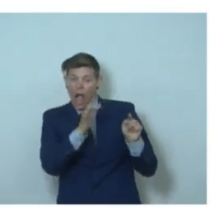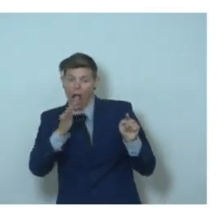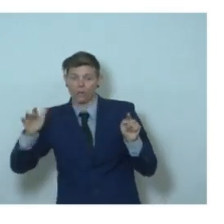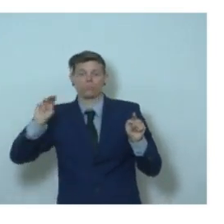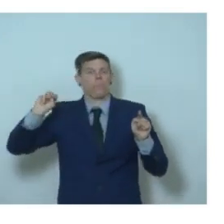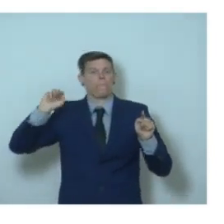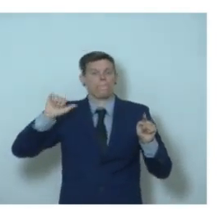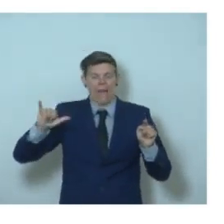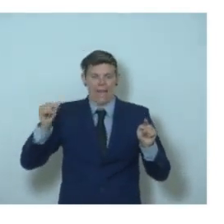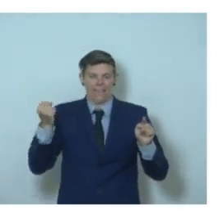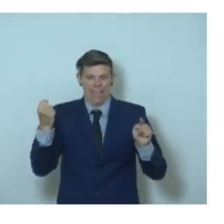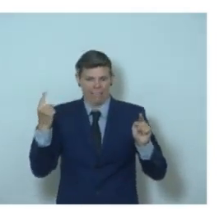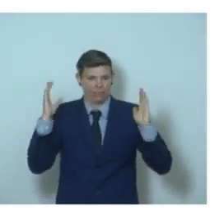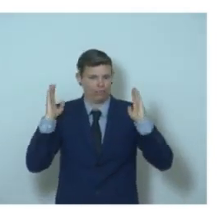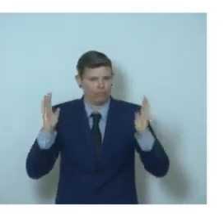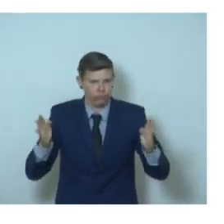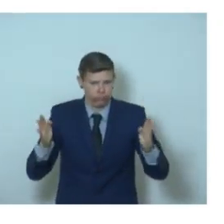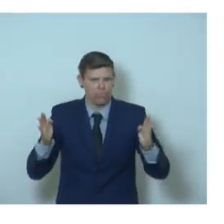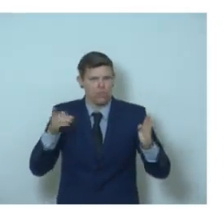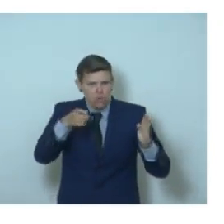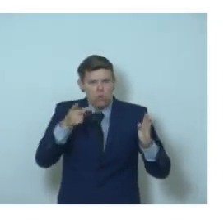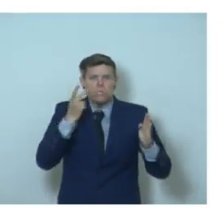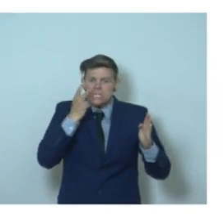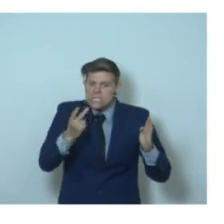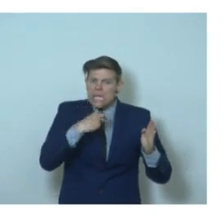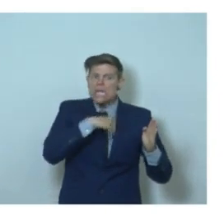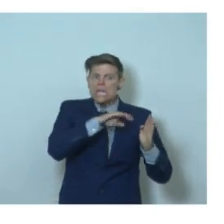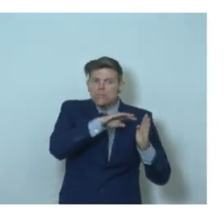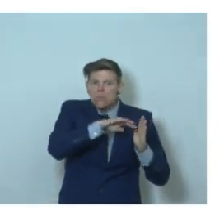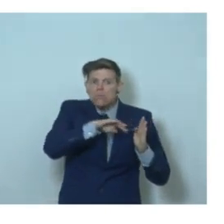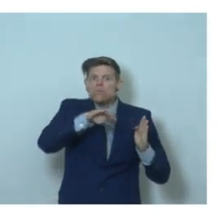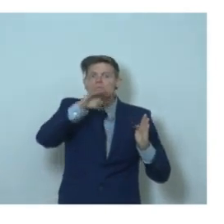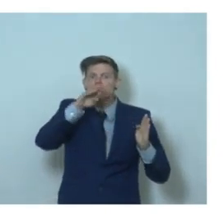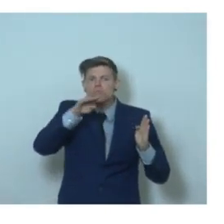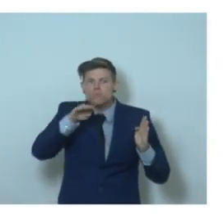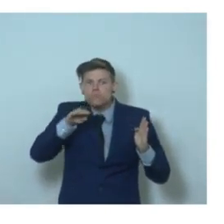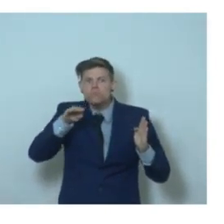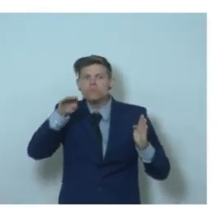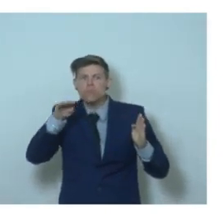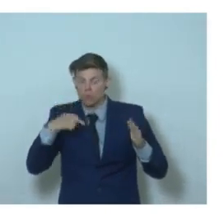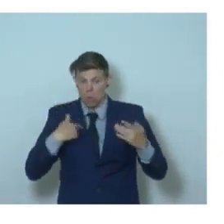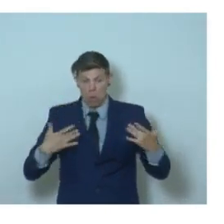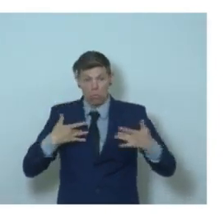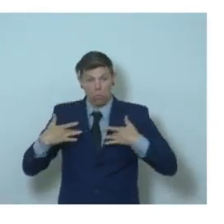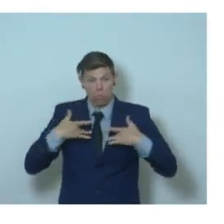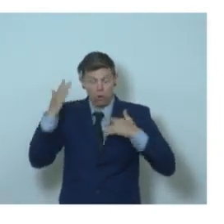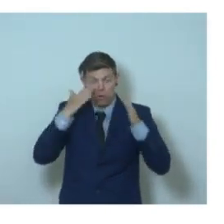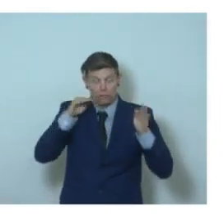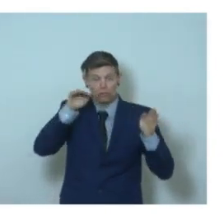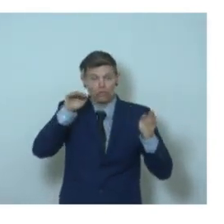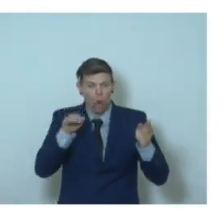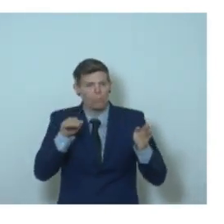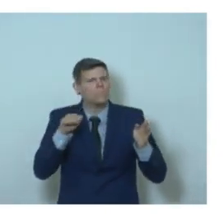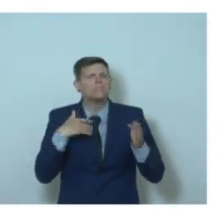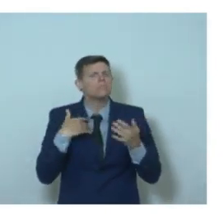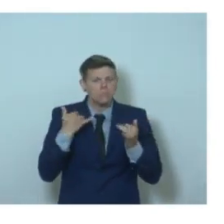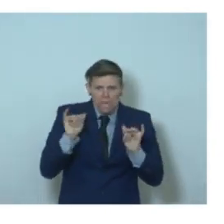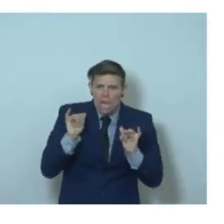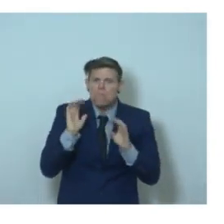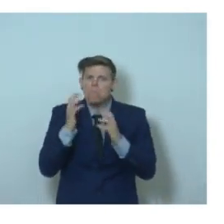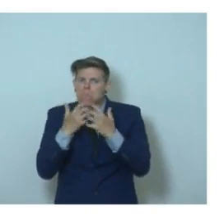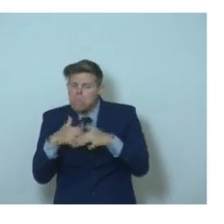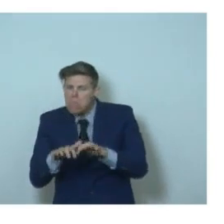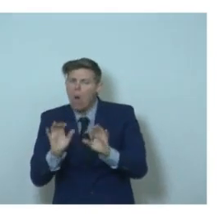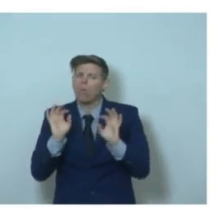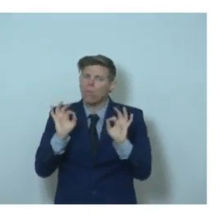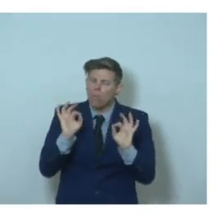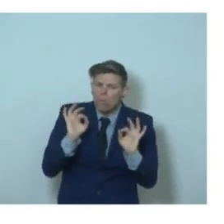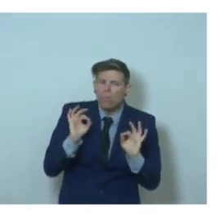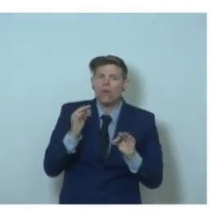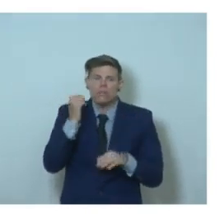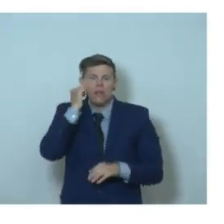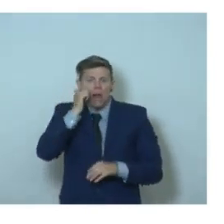EXCUSE ME, MARCH 11TH ALL THE UP TO ME FIRST AND AND THEN YOU CAN SEE SORT OF A PLATEAUING THAT HAPPENED AND THEN A DROP AND WE WERE VERY EXCITED ABOUT THAT DROP.